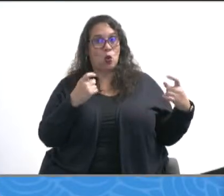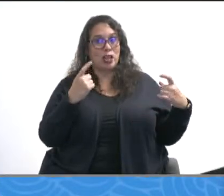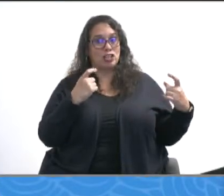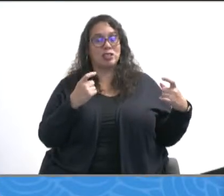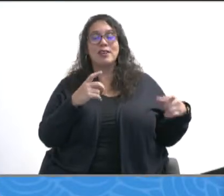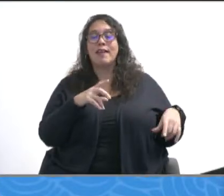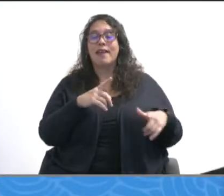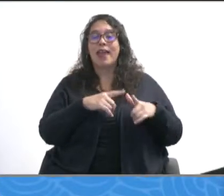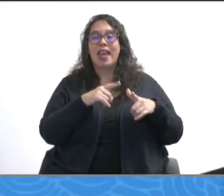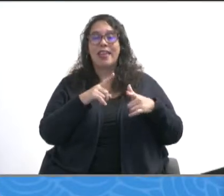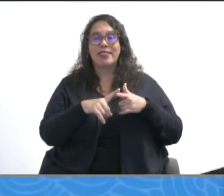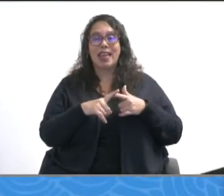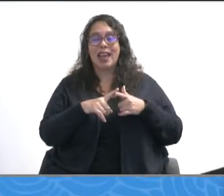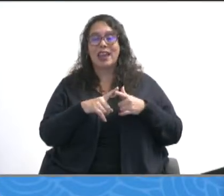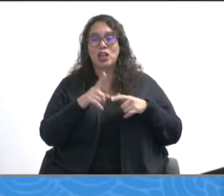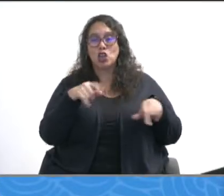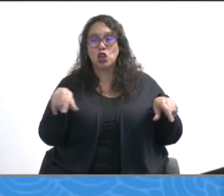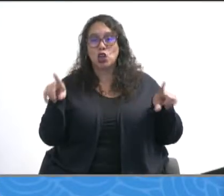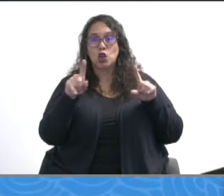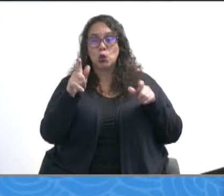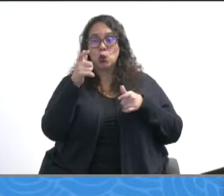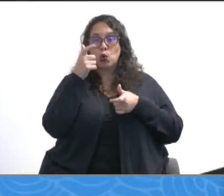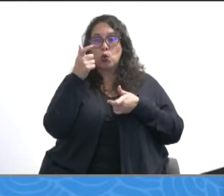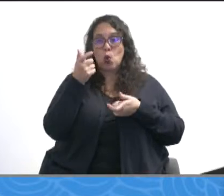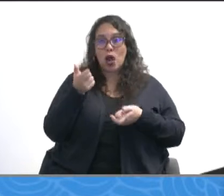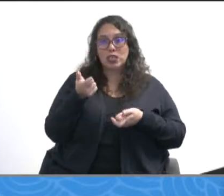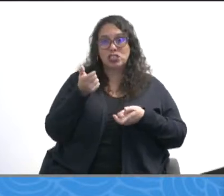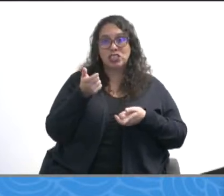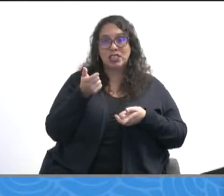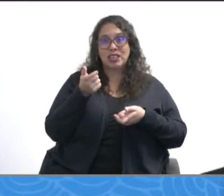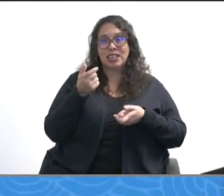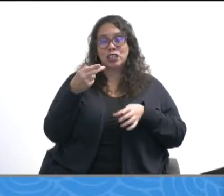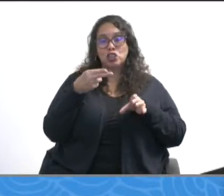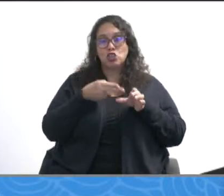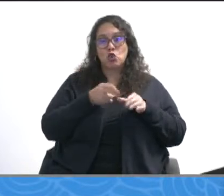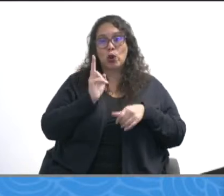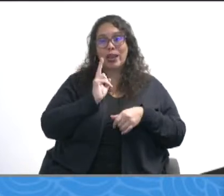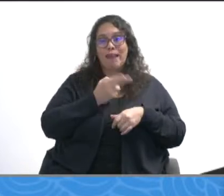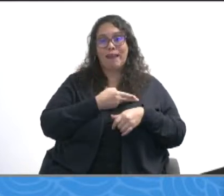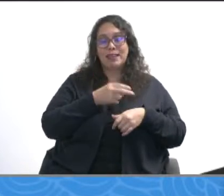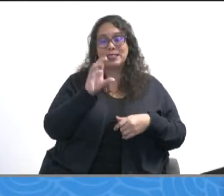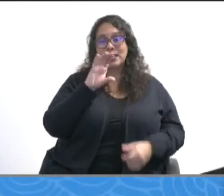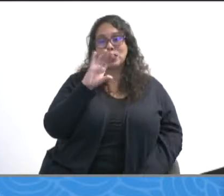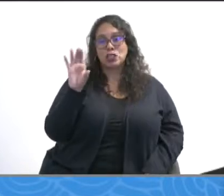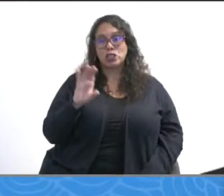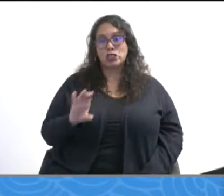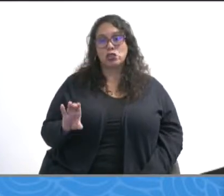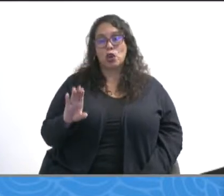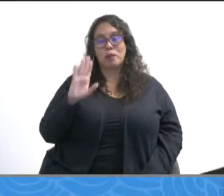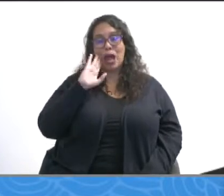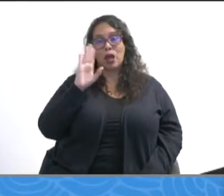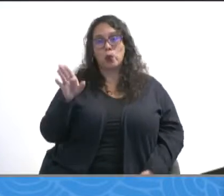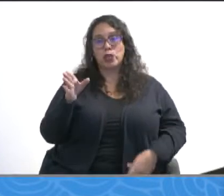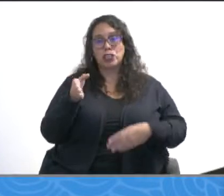and then those of you watching and joining us here on Zoom, I'm going to share that link